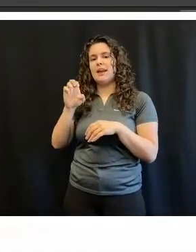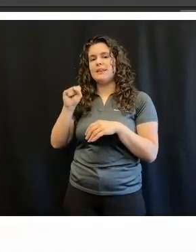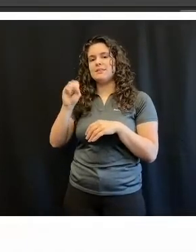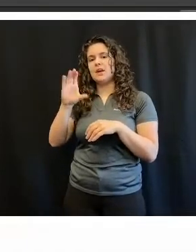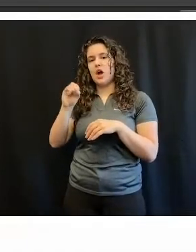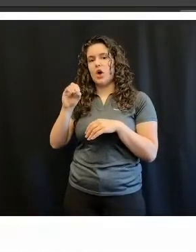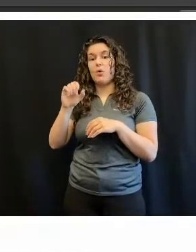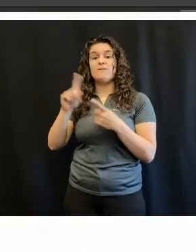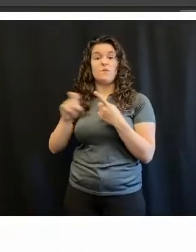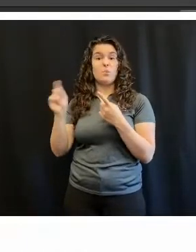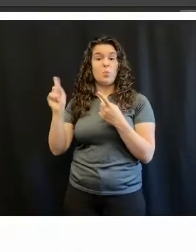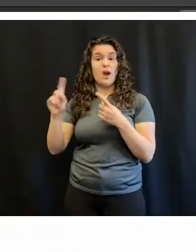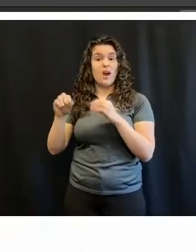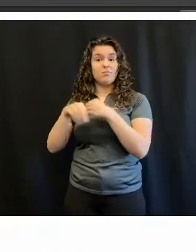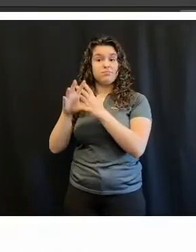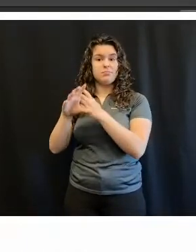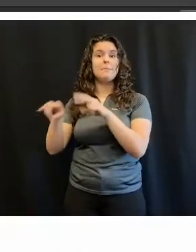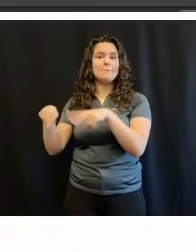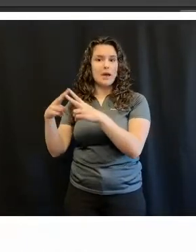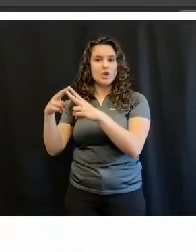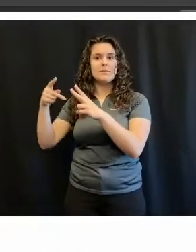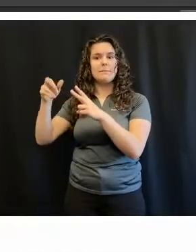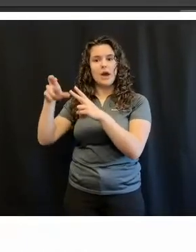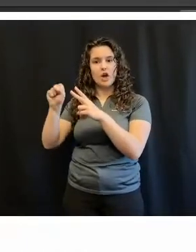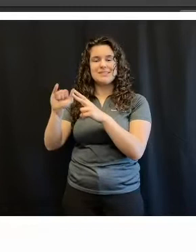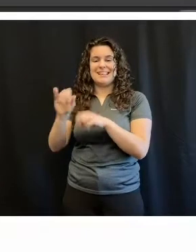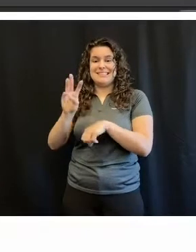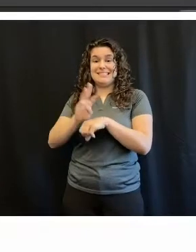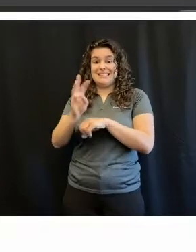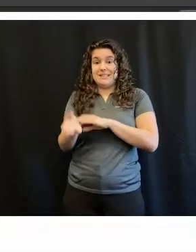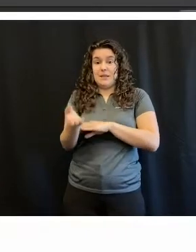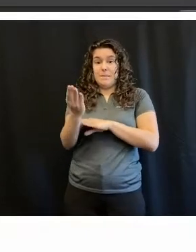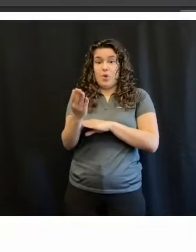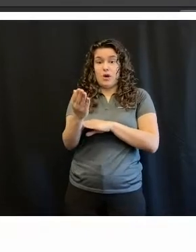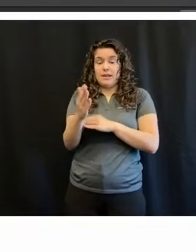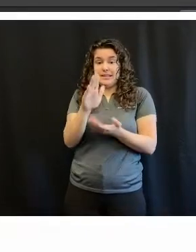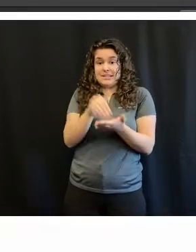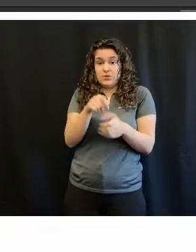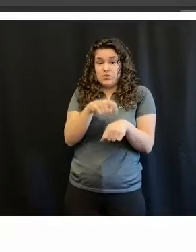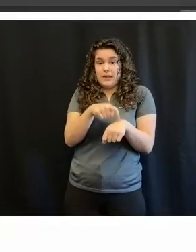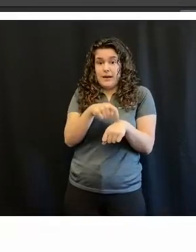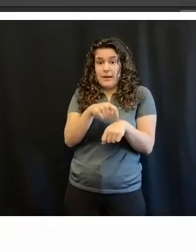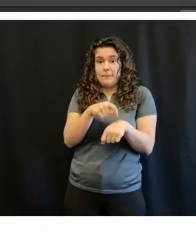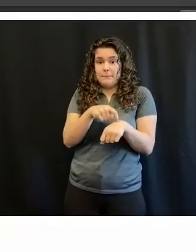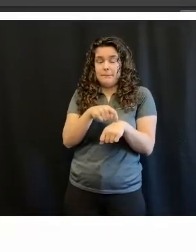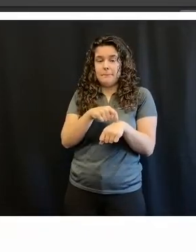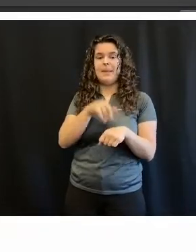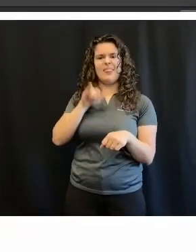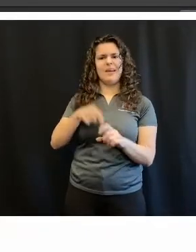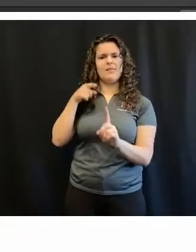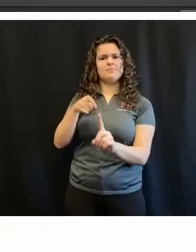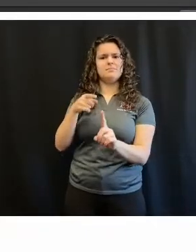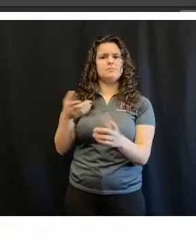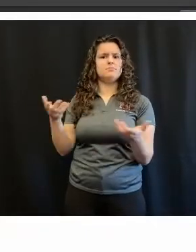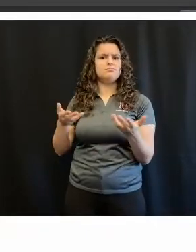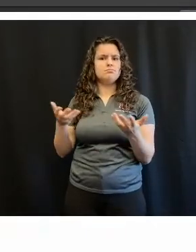And it'll also be at 6 a.m. Central time. That's talking about how to do different types